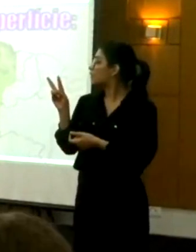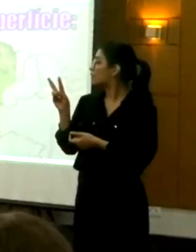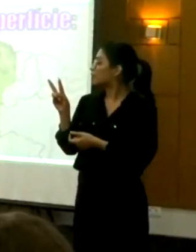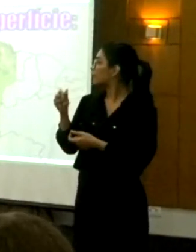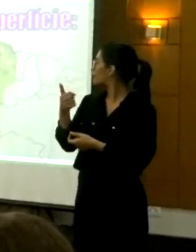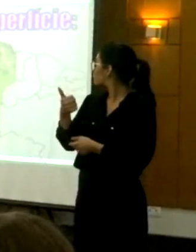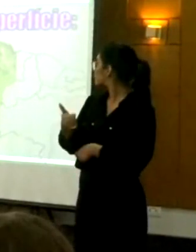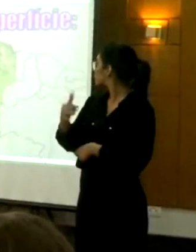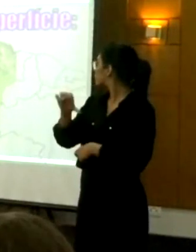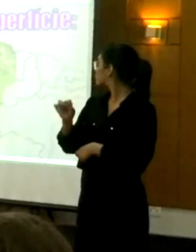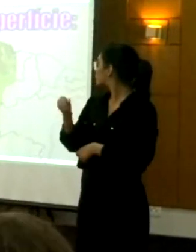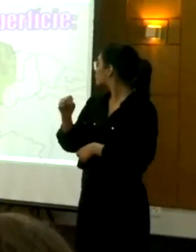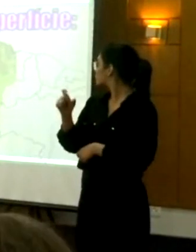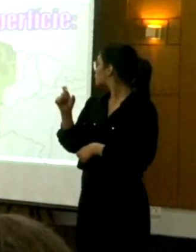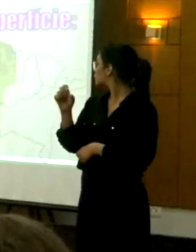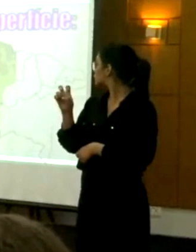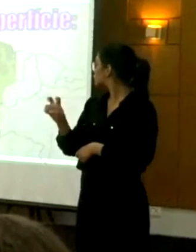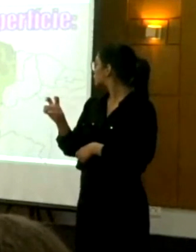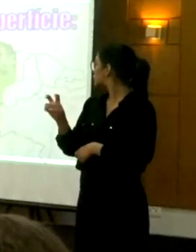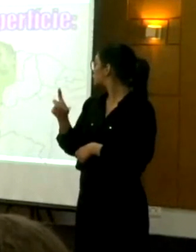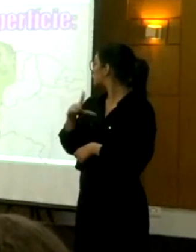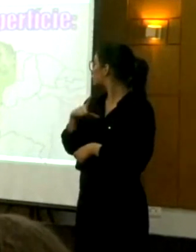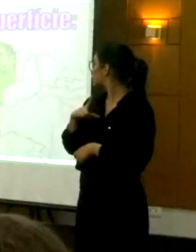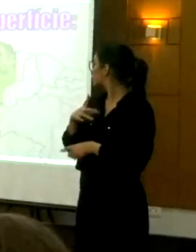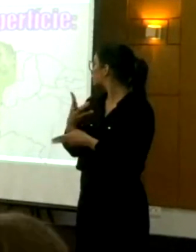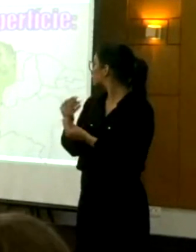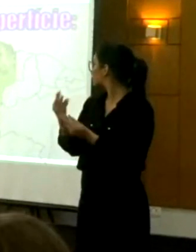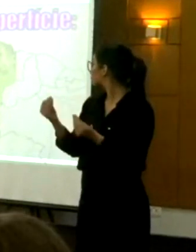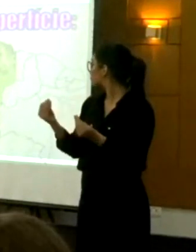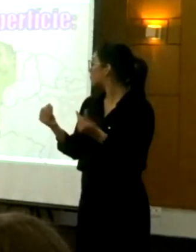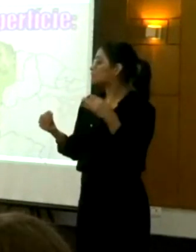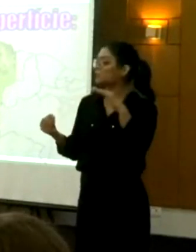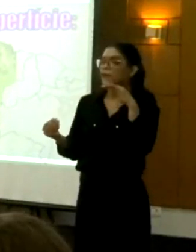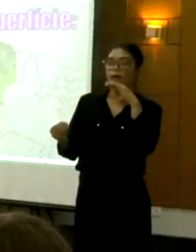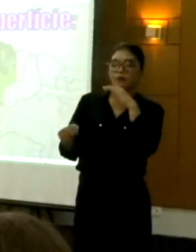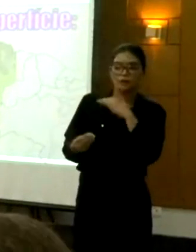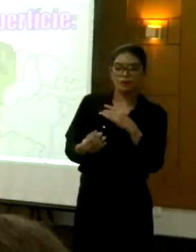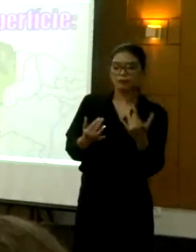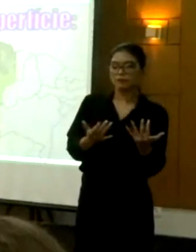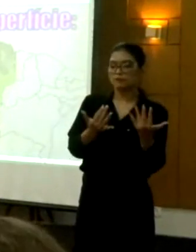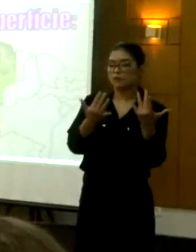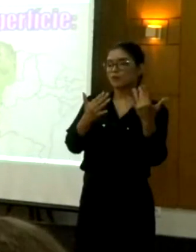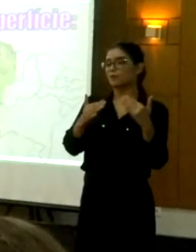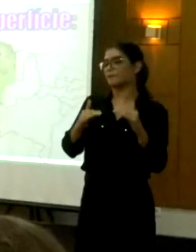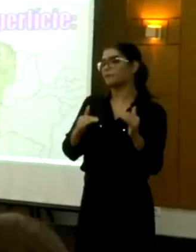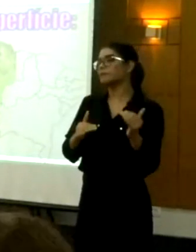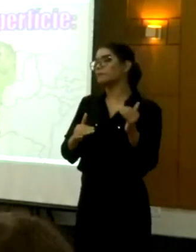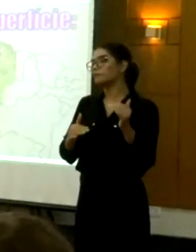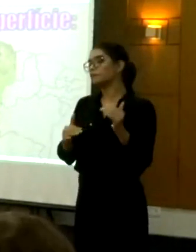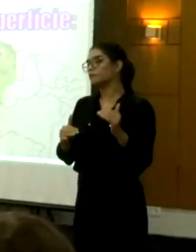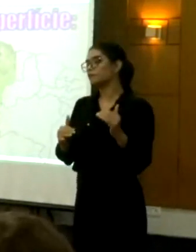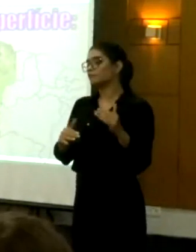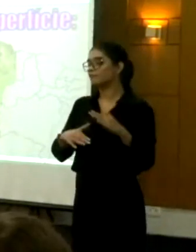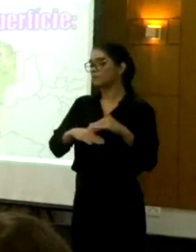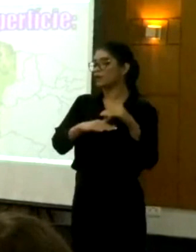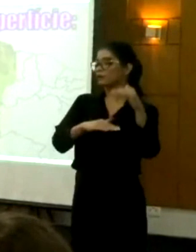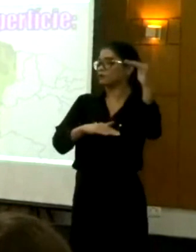much more of partition in the form of heat attention heat attention is much greater than sensible heat at that time because I had more vegetation,